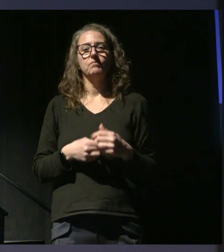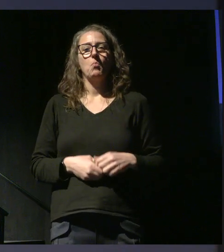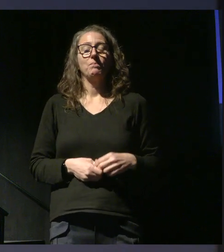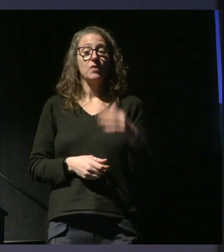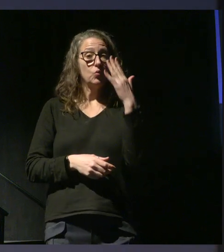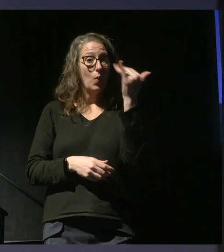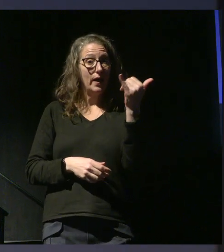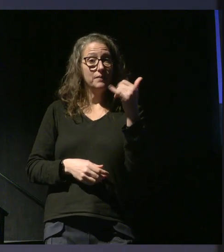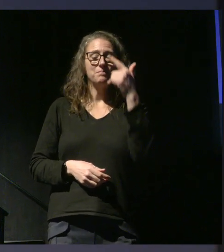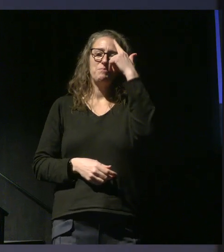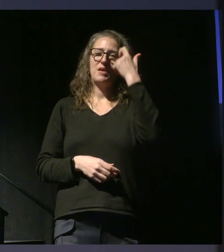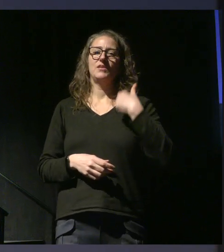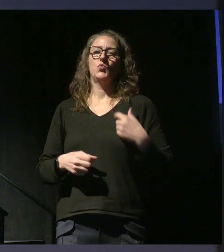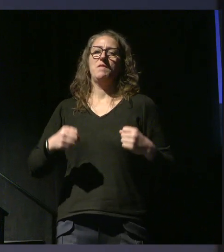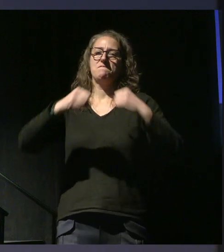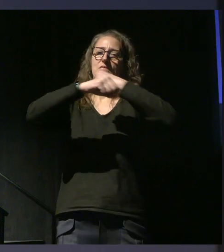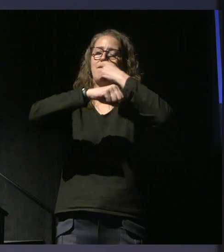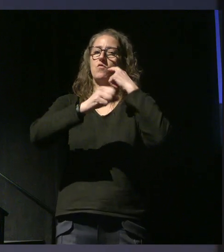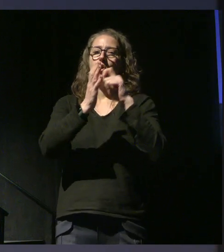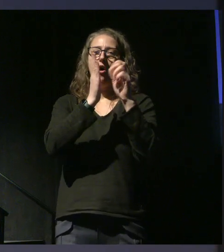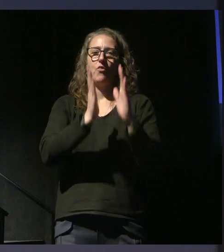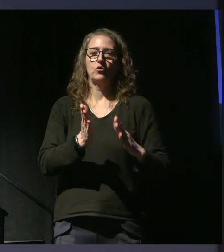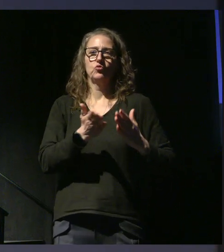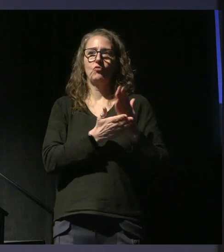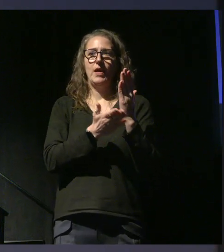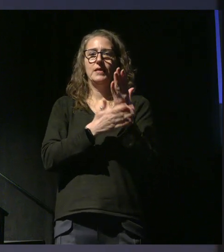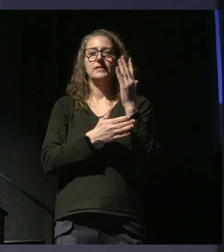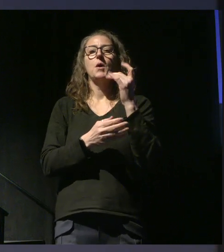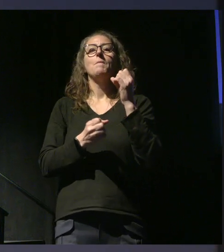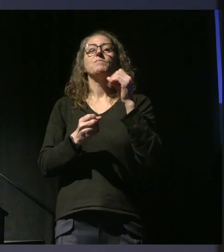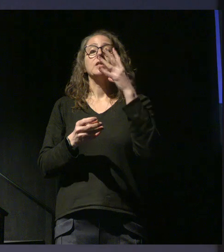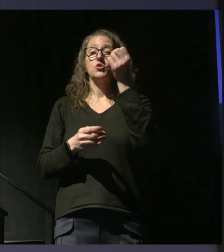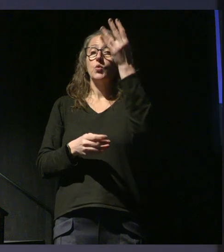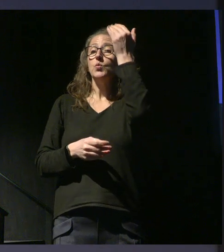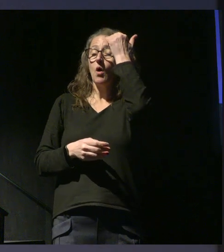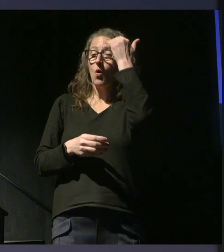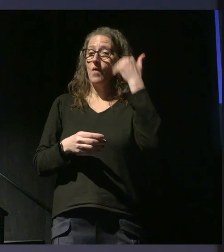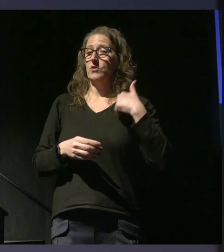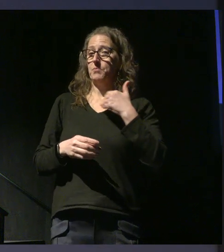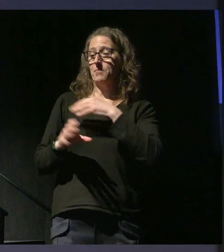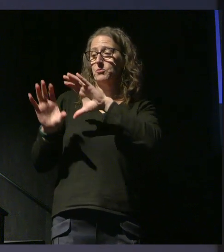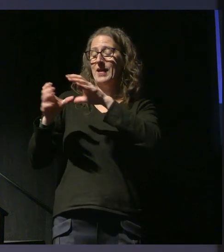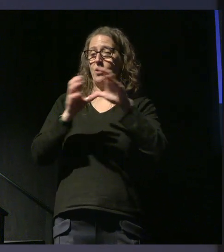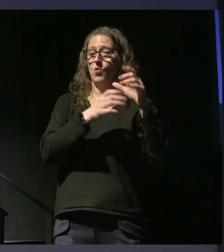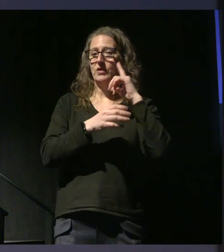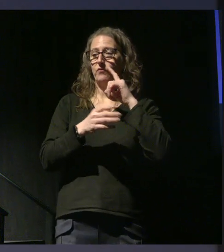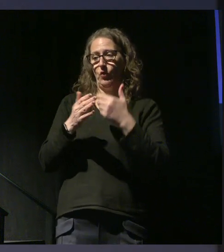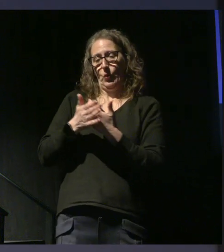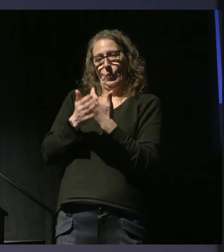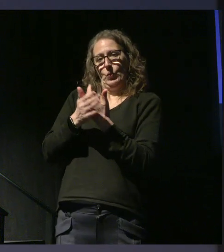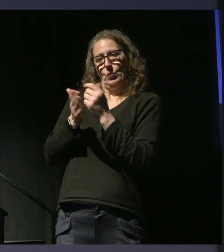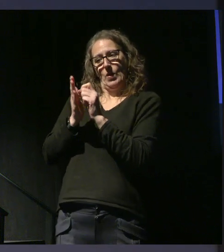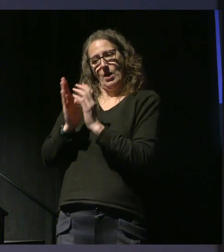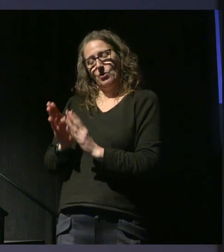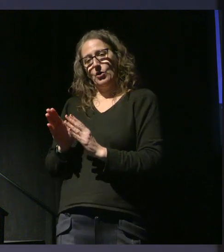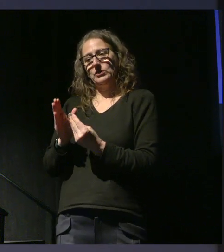Because we fight for authors rights. And just so you know, we have membership categories for emerging writers and students along with full fledged